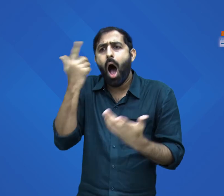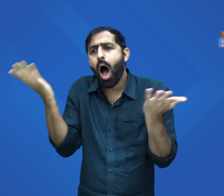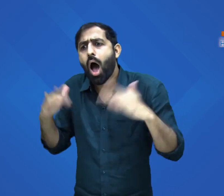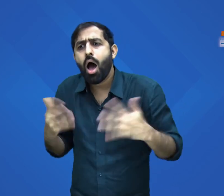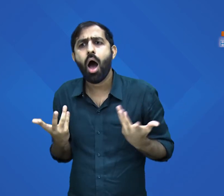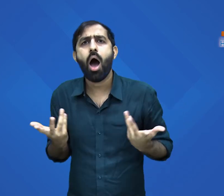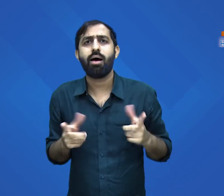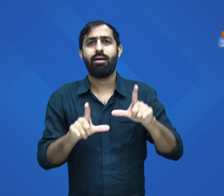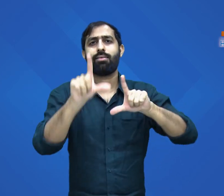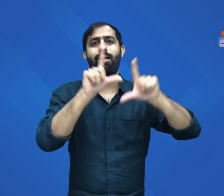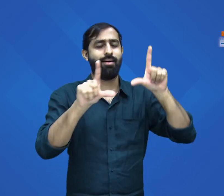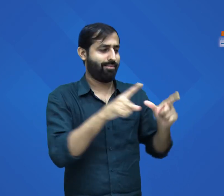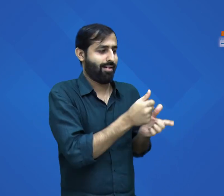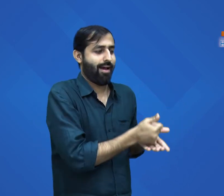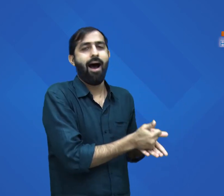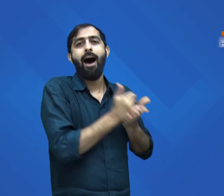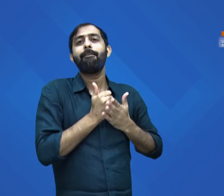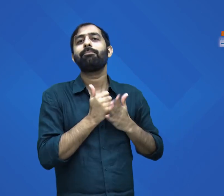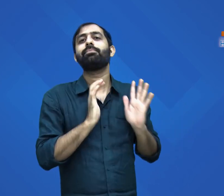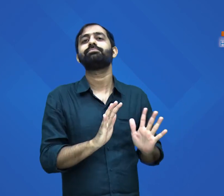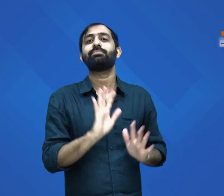only because we have language for thinking and expressing anything.